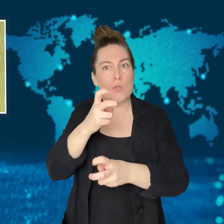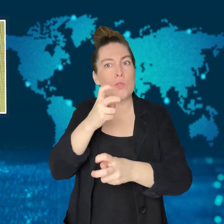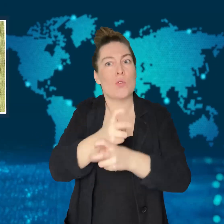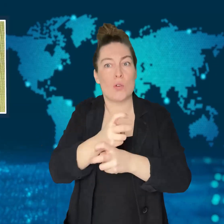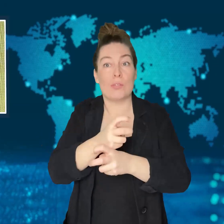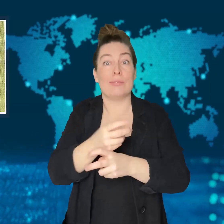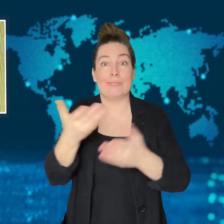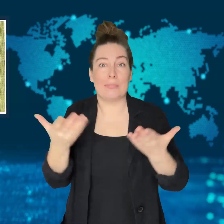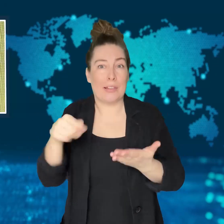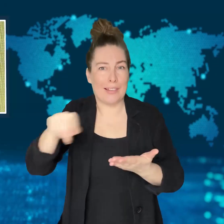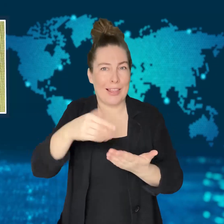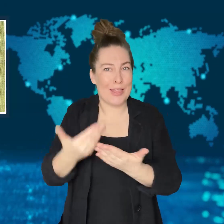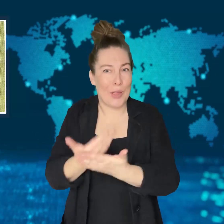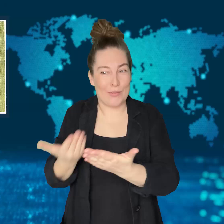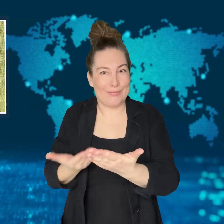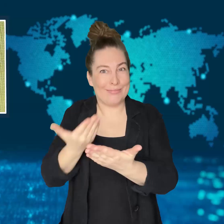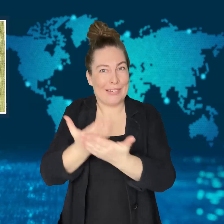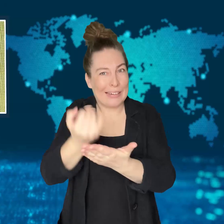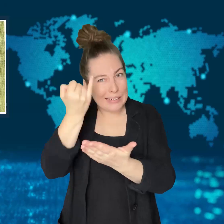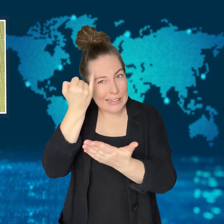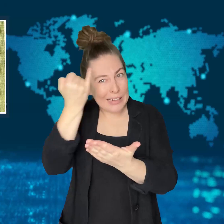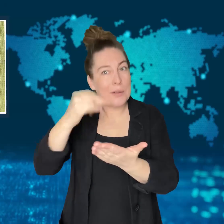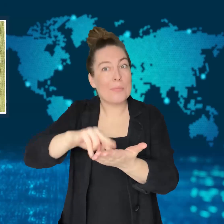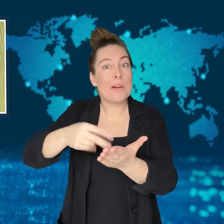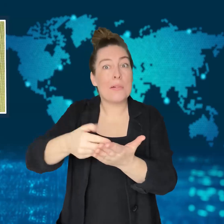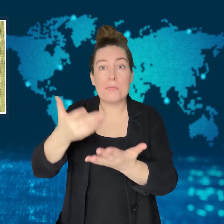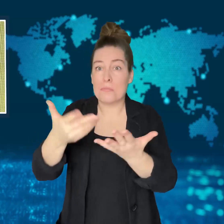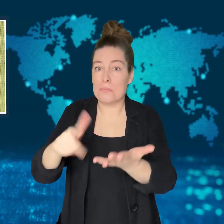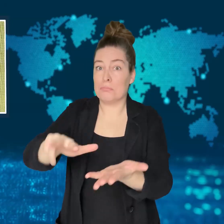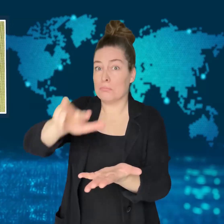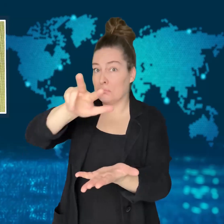If the new proposals are approved,